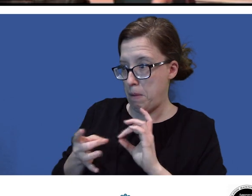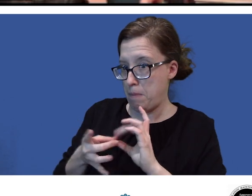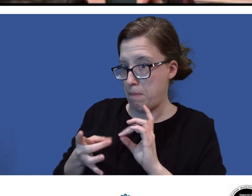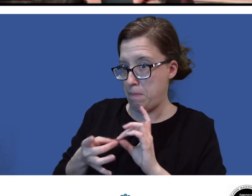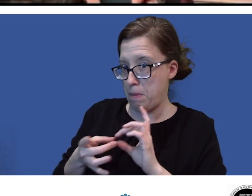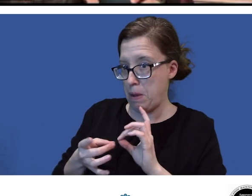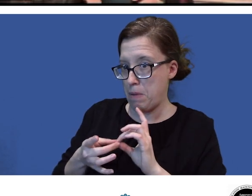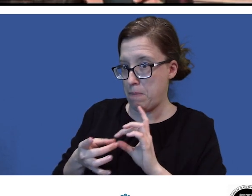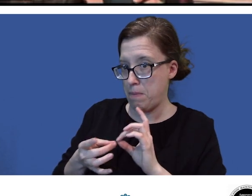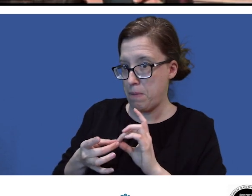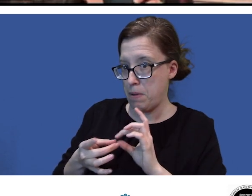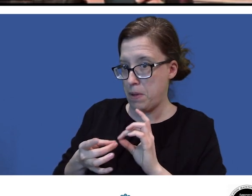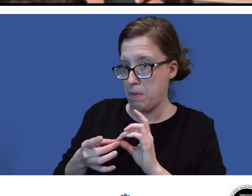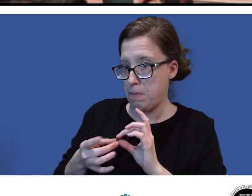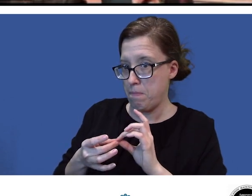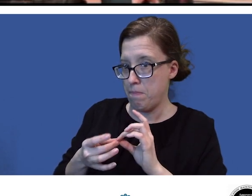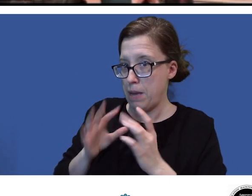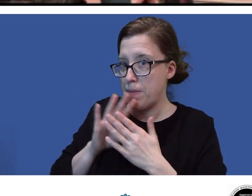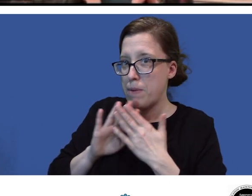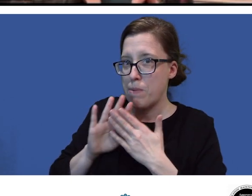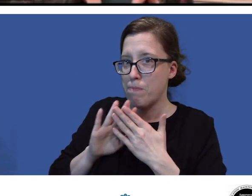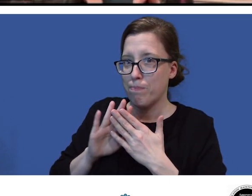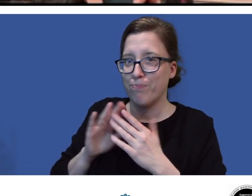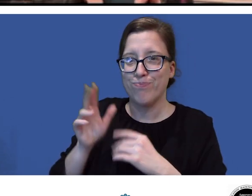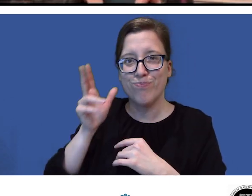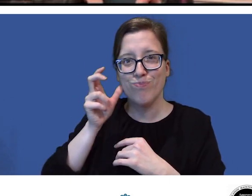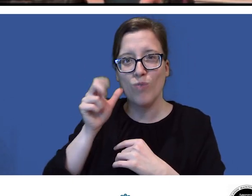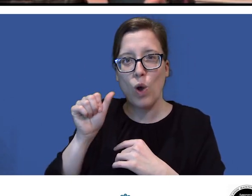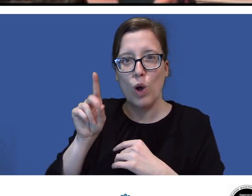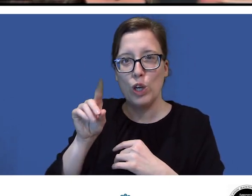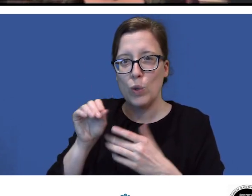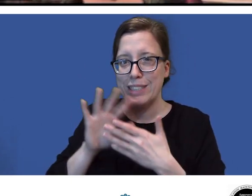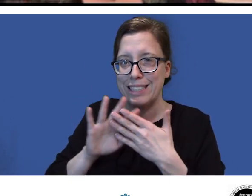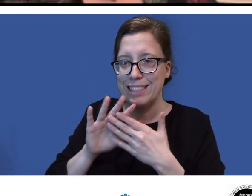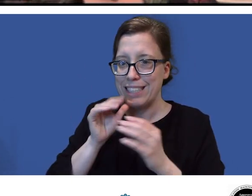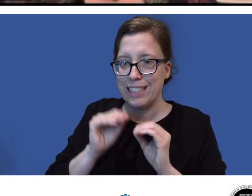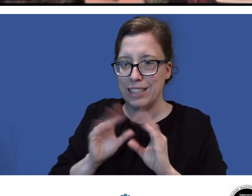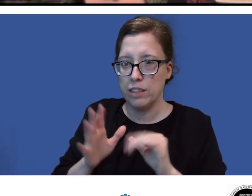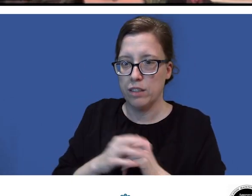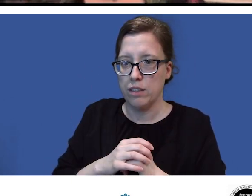No, okay. Alright. [Chuckles] Kingston: [Babbles in questioning tone.] Huh? Kingston: [Babbles with same questioning tone.]